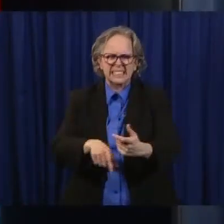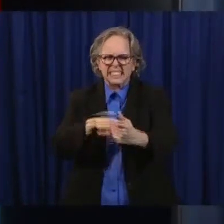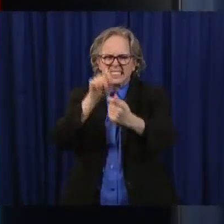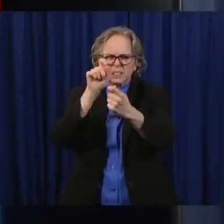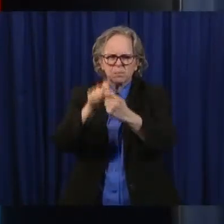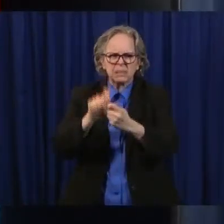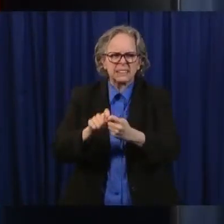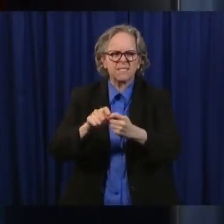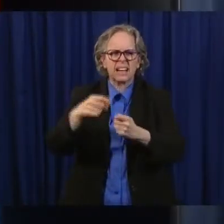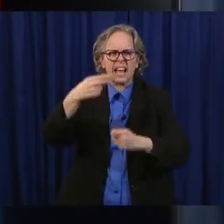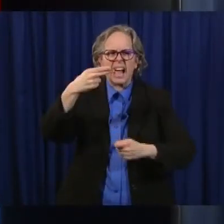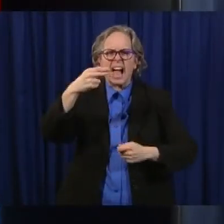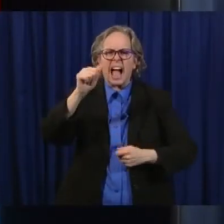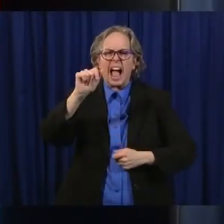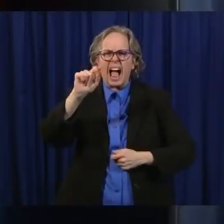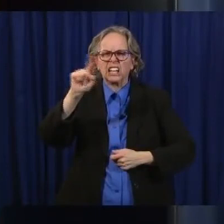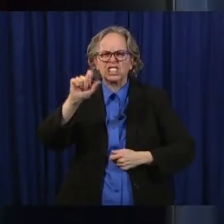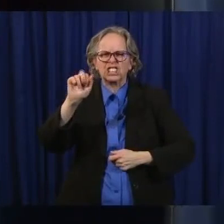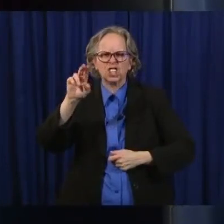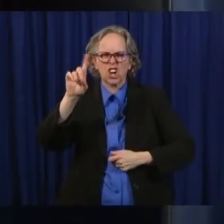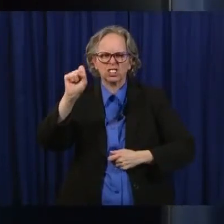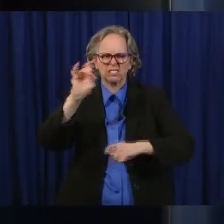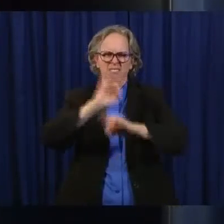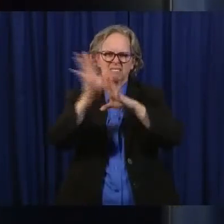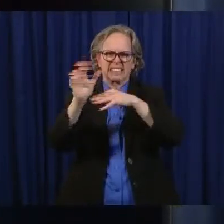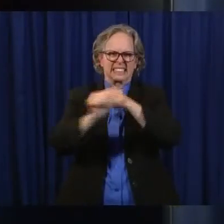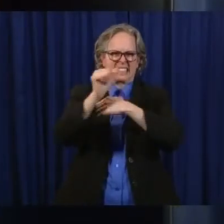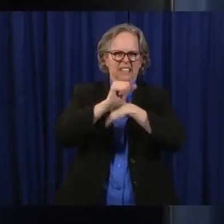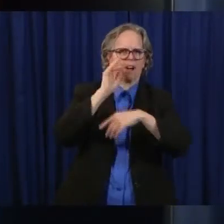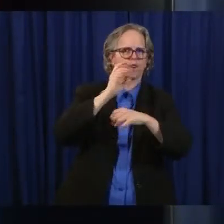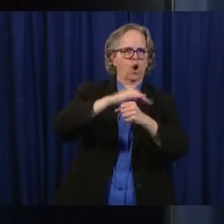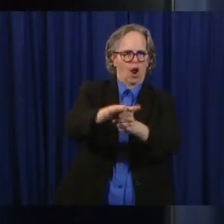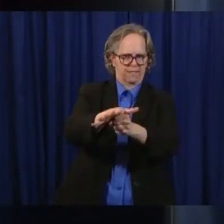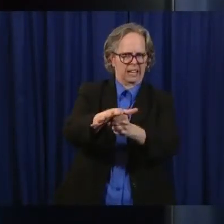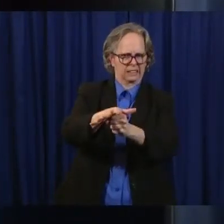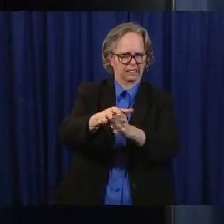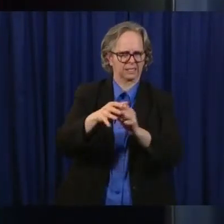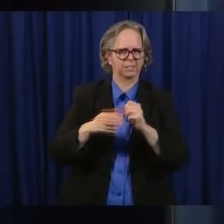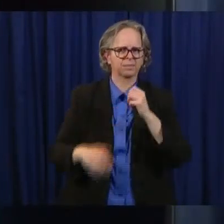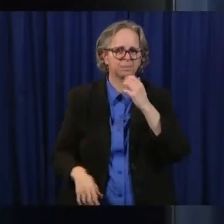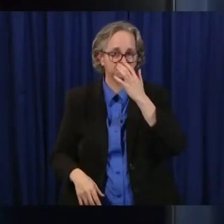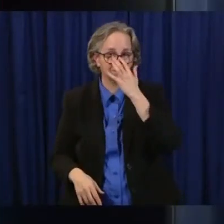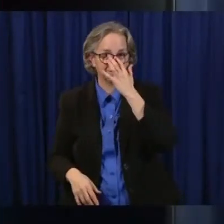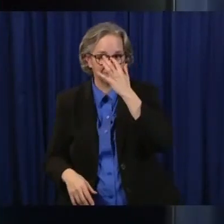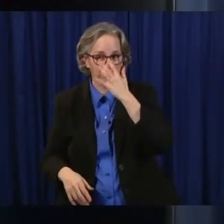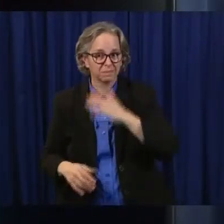WHEN WE ARE LOOKING AT EITHER MULTIPLE HAZARDS OR IN THIS CASE DRILLING DOWN SPECIFICALLY ON